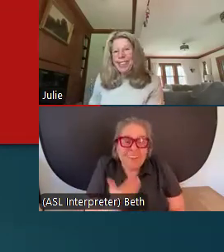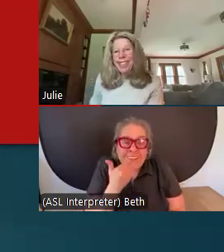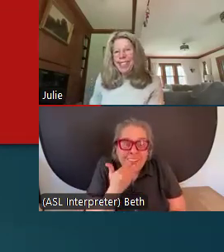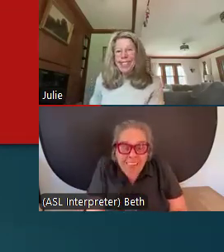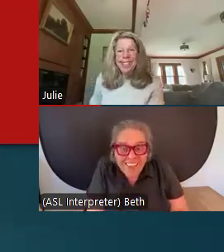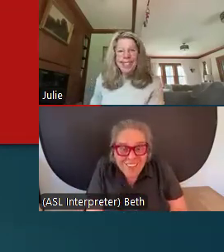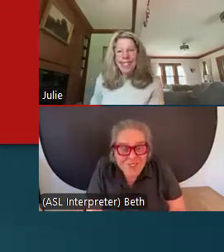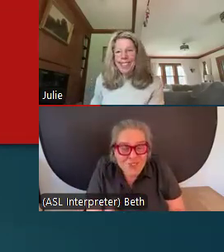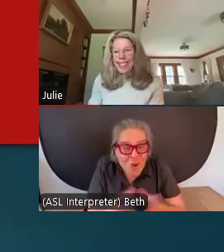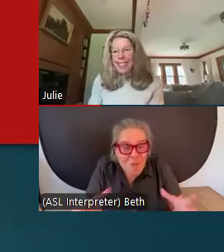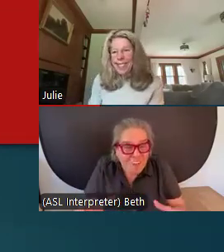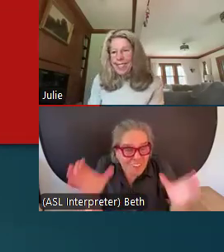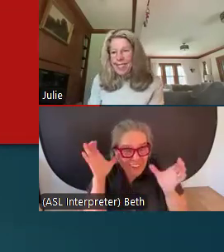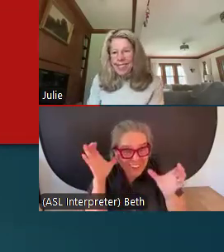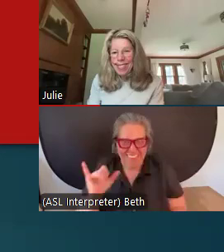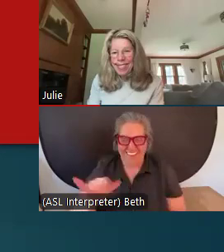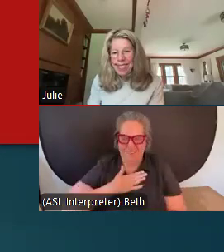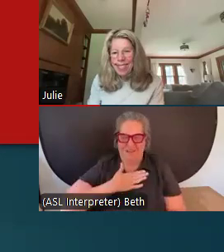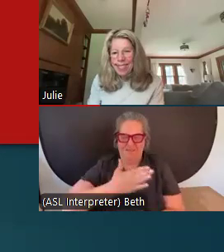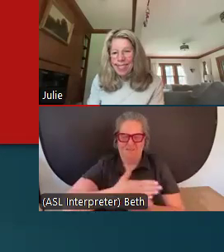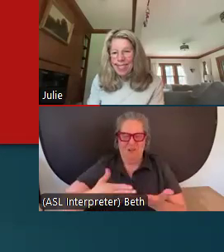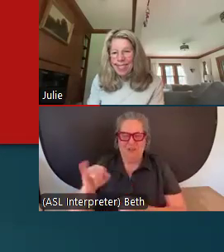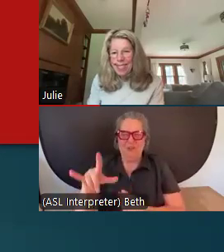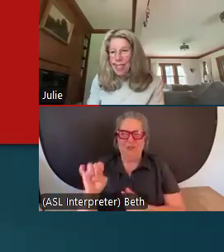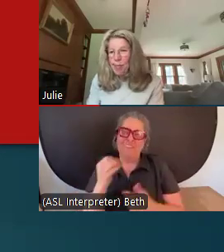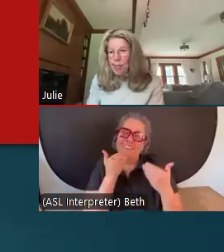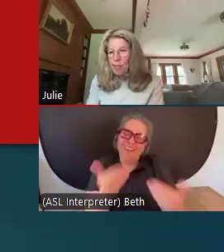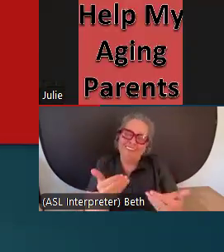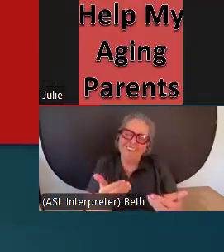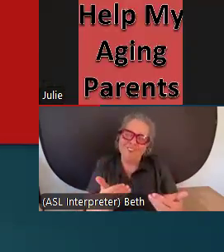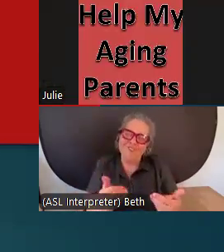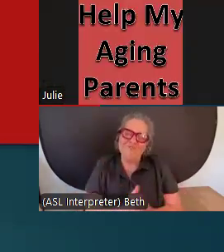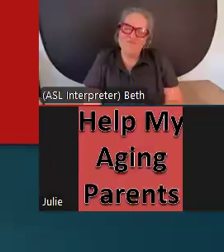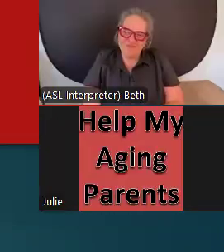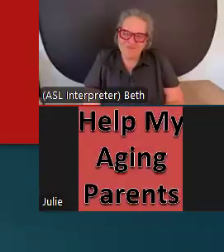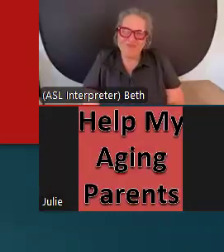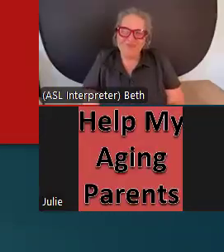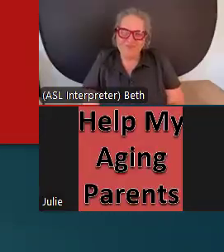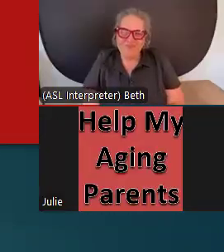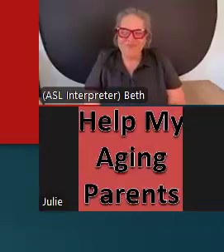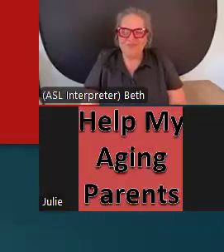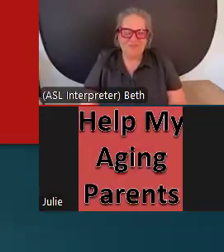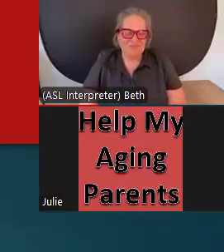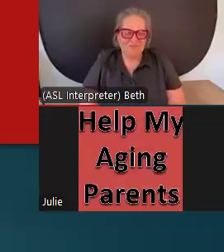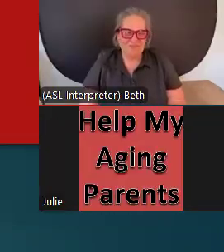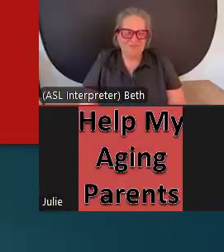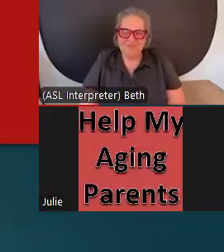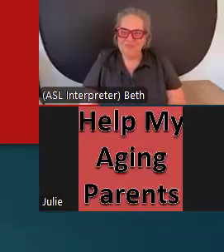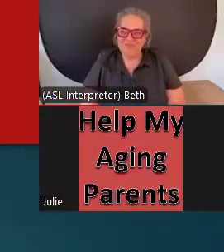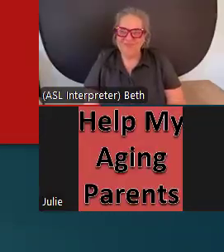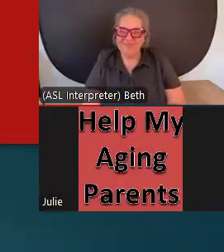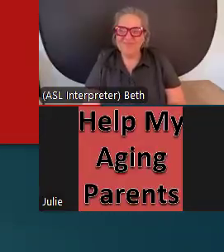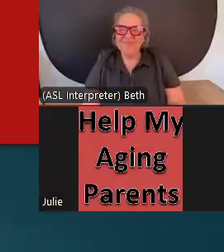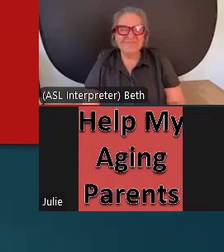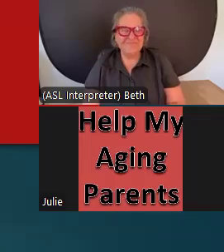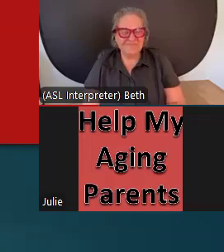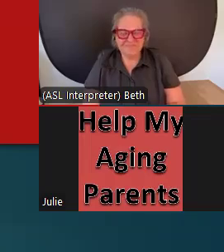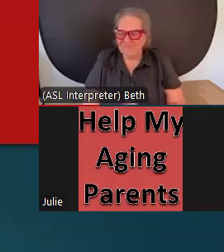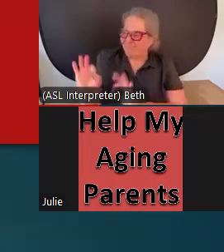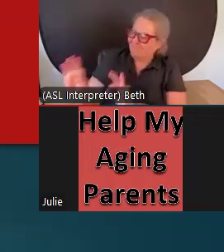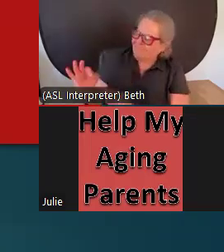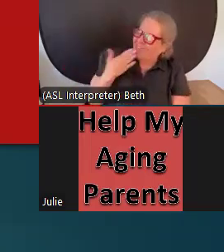That is it.